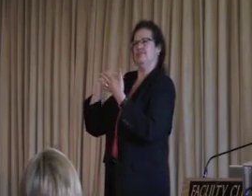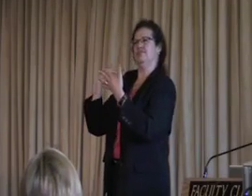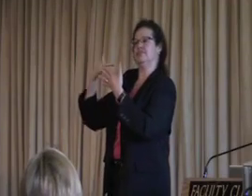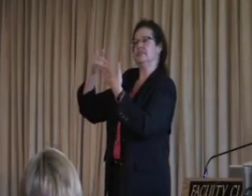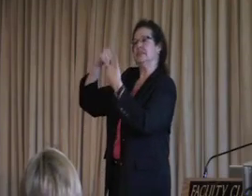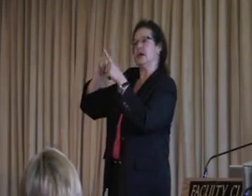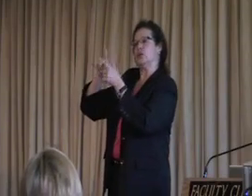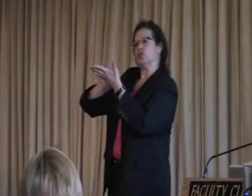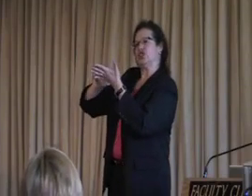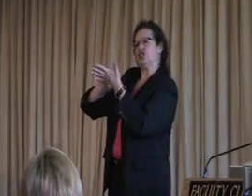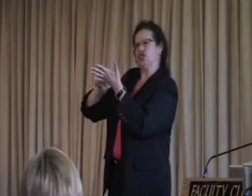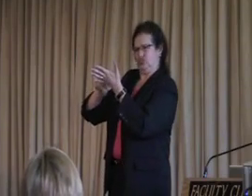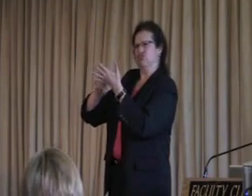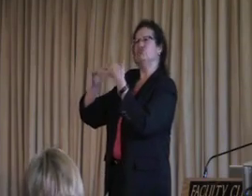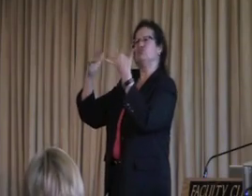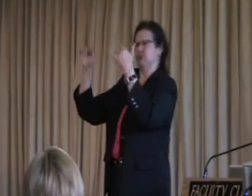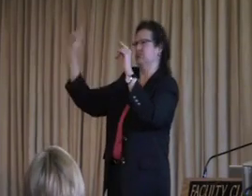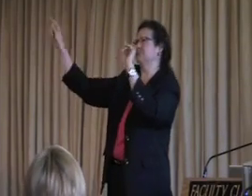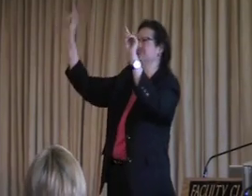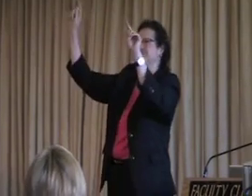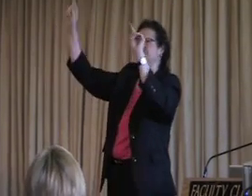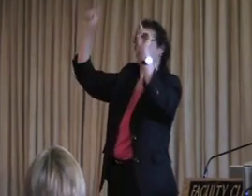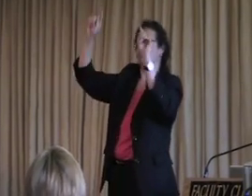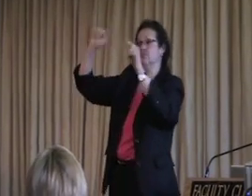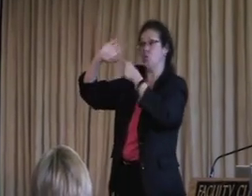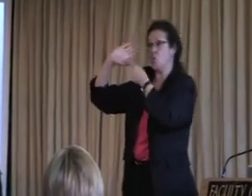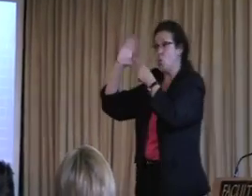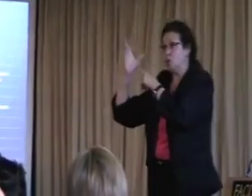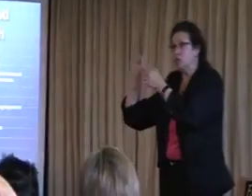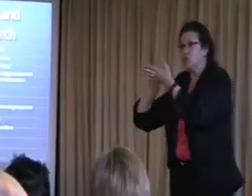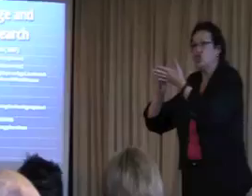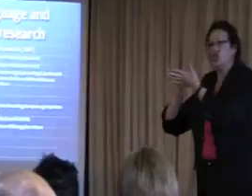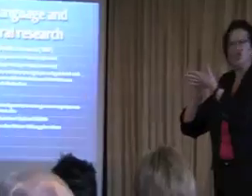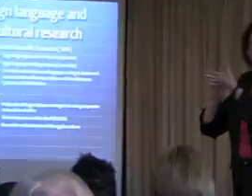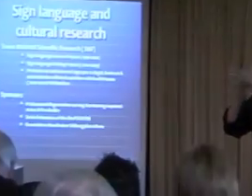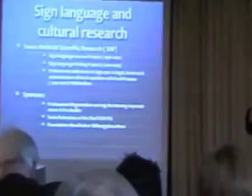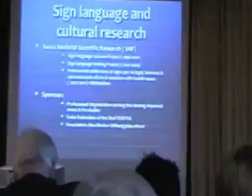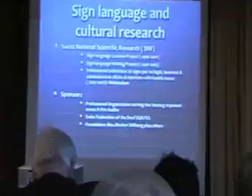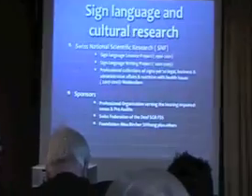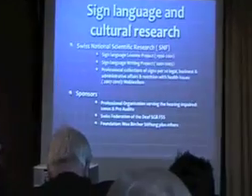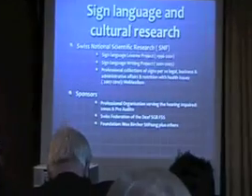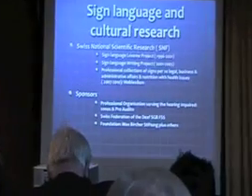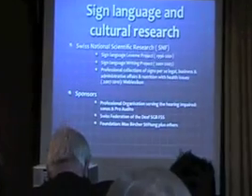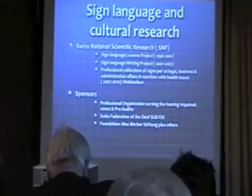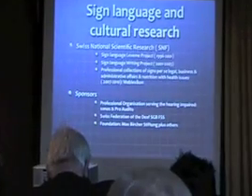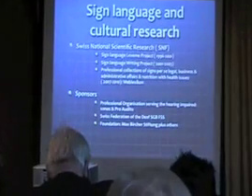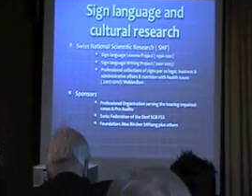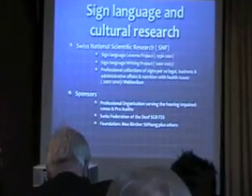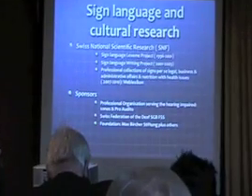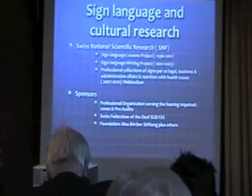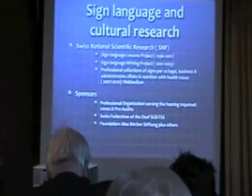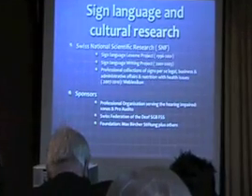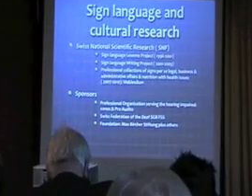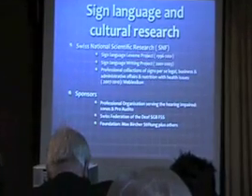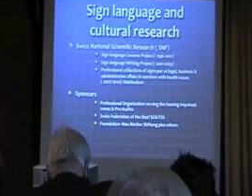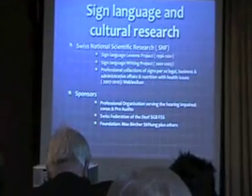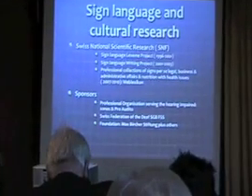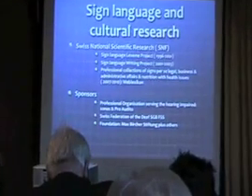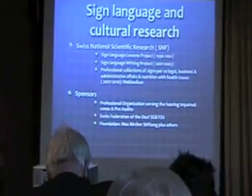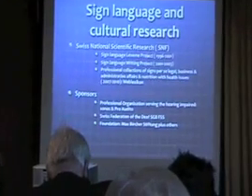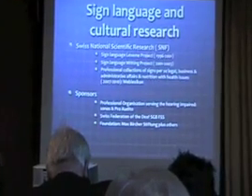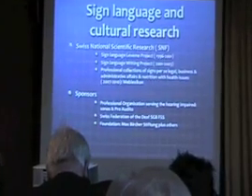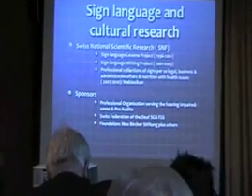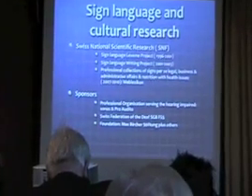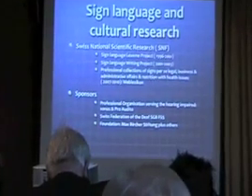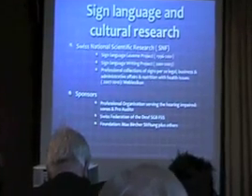Zurich. I've noticed that sign language research has happened across the world in different